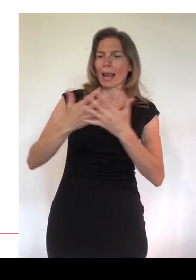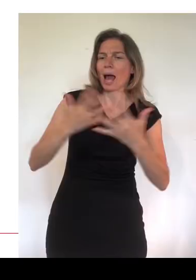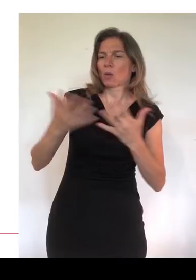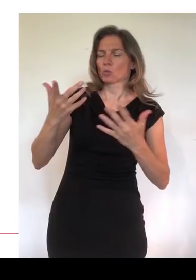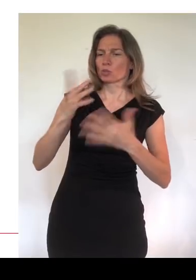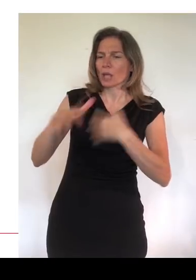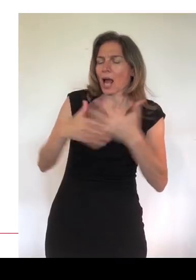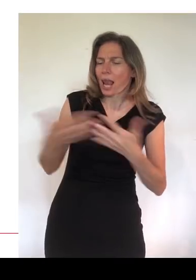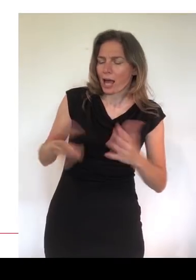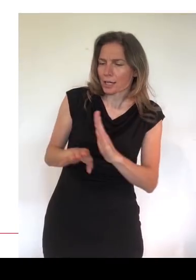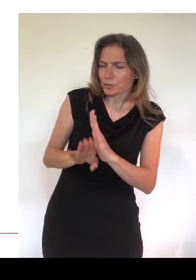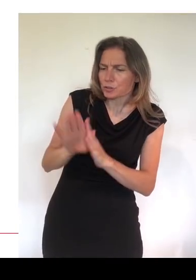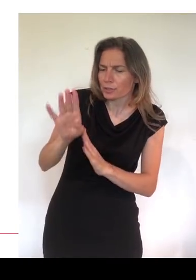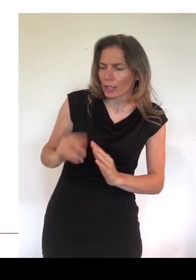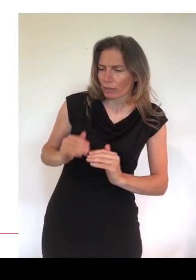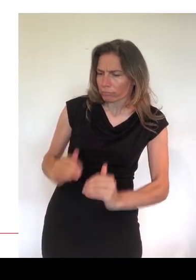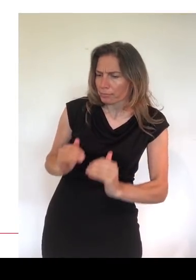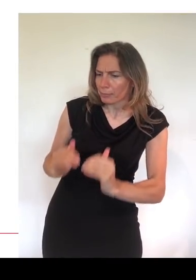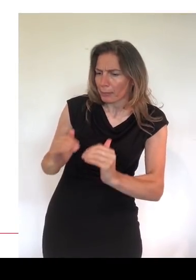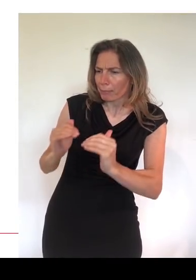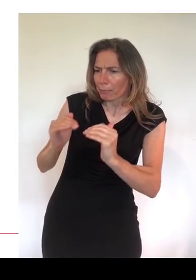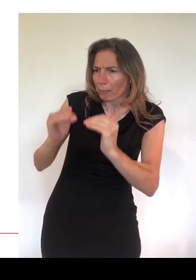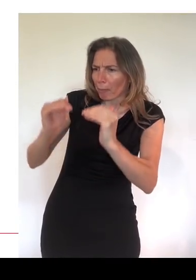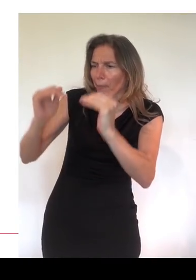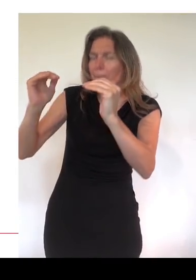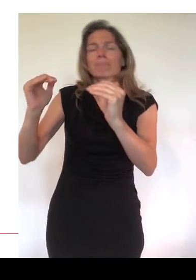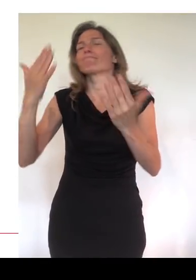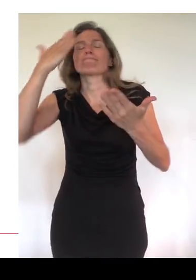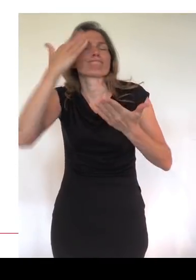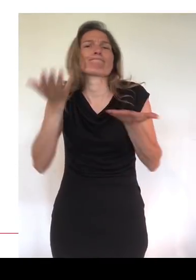don't necessarily know what normal language development or age-appropriate